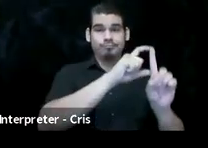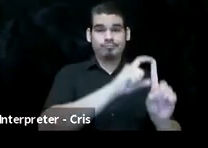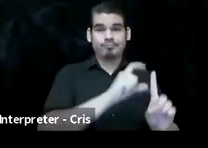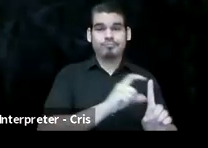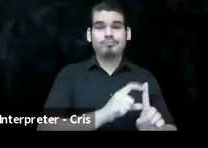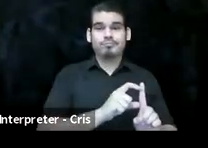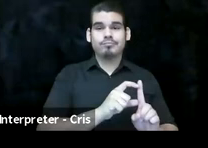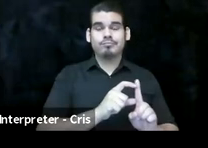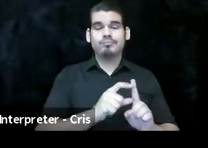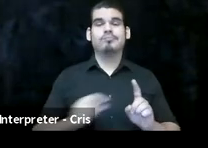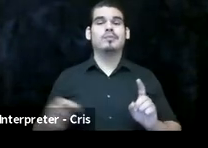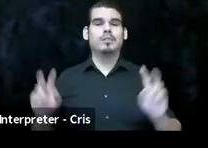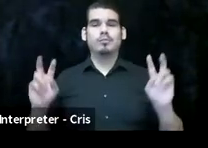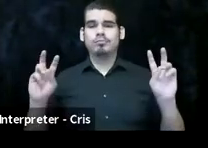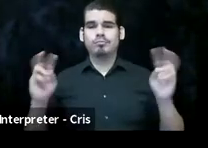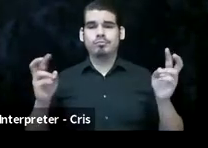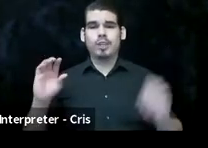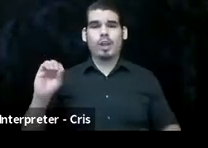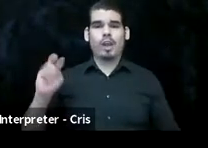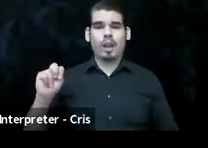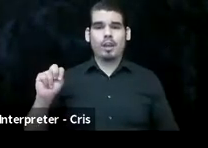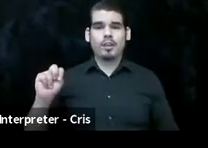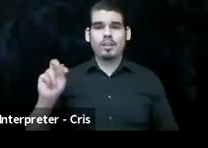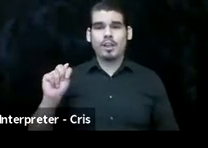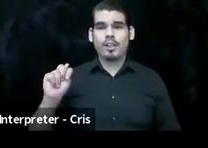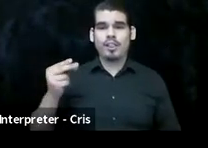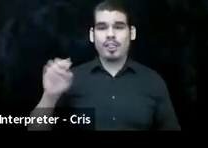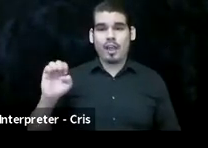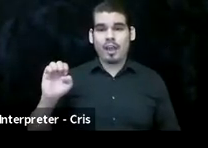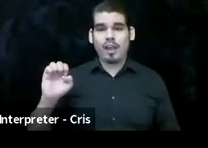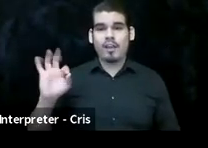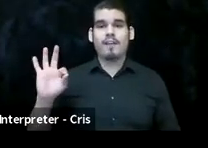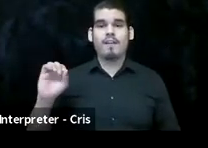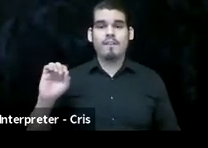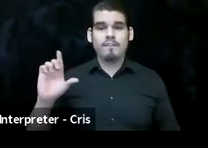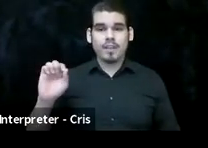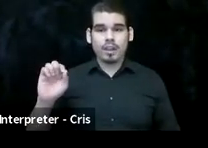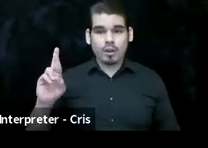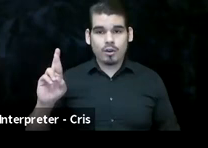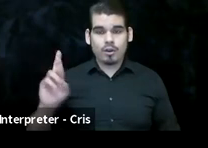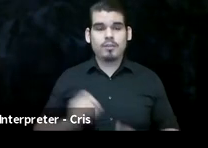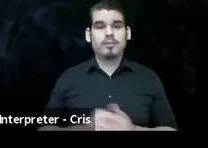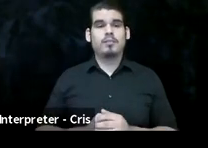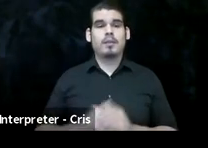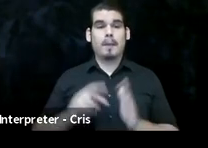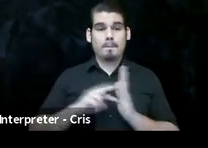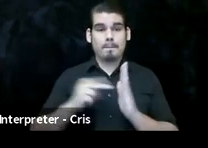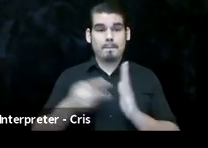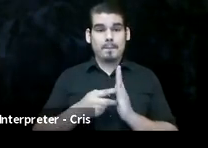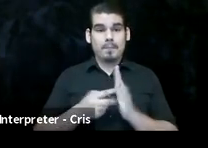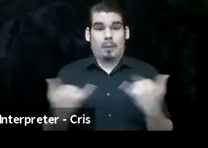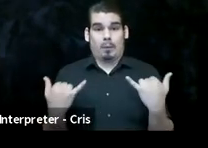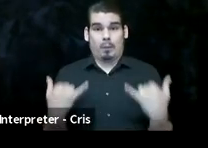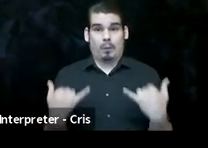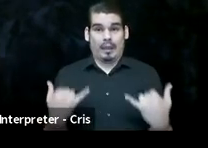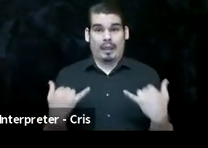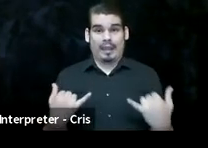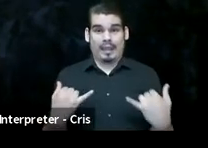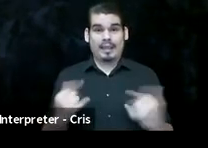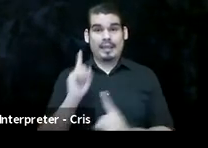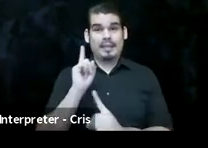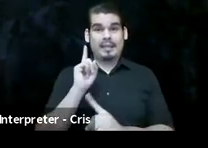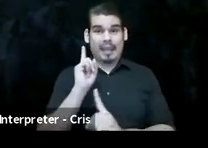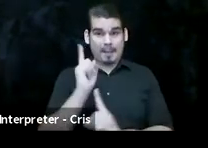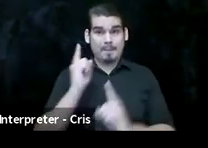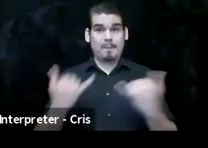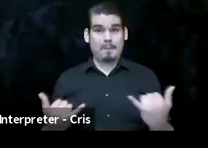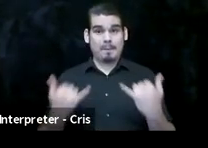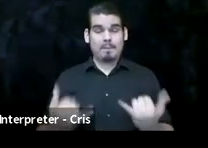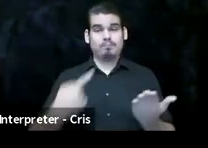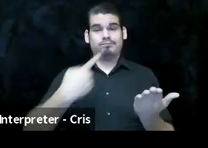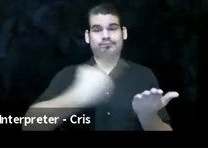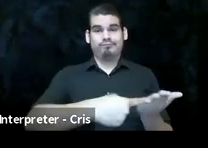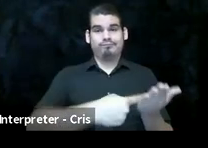Gerardo Chavez, RAD IX: This refers to the item of discussion that is currently being discussed or debated by the members of the group so for example at General Assembly, you may be discussing on the resolution.